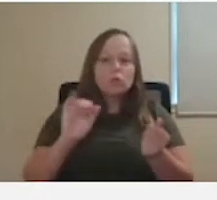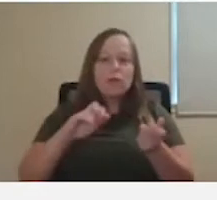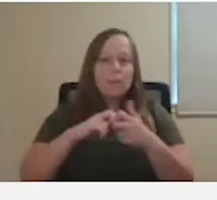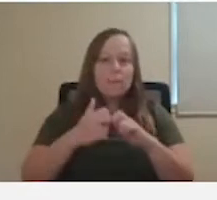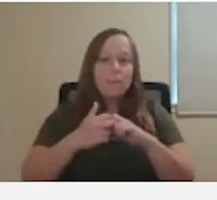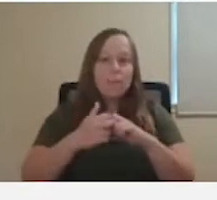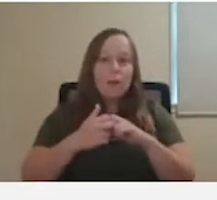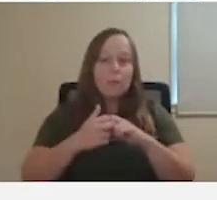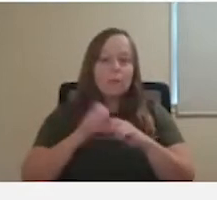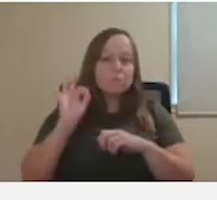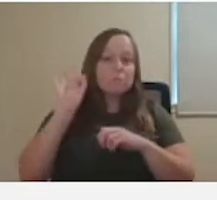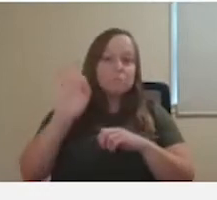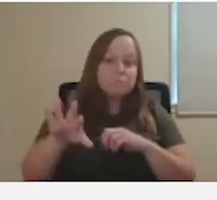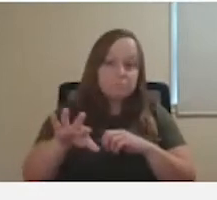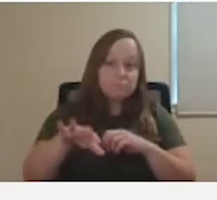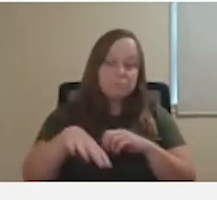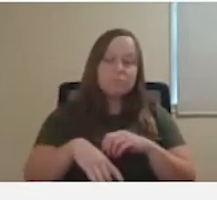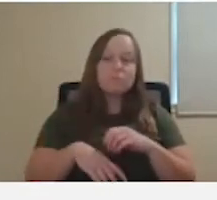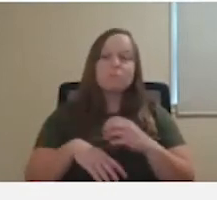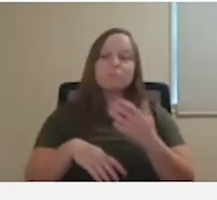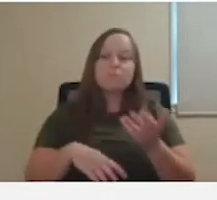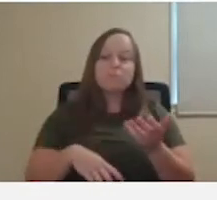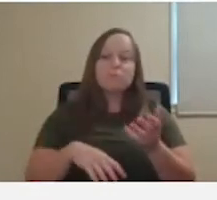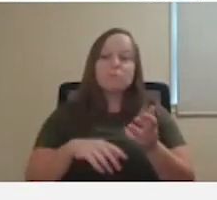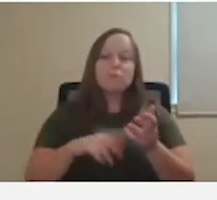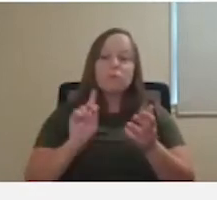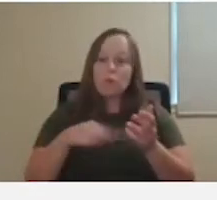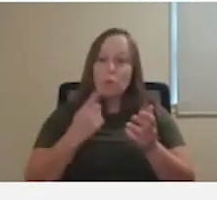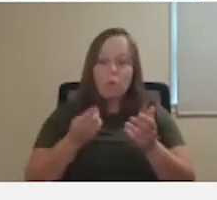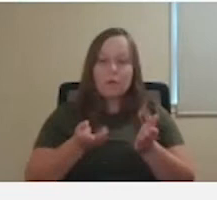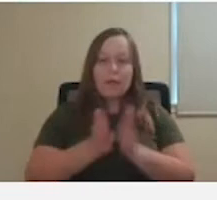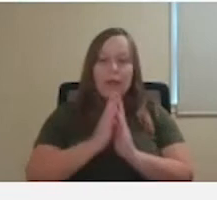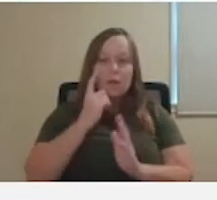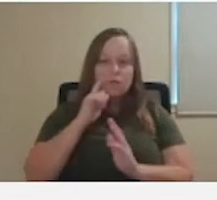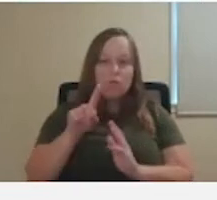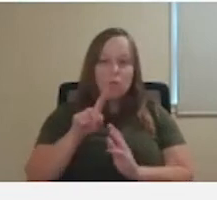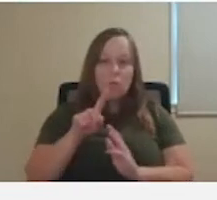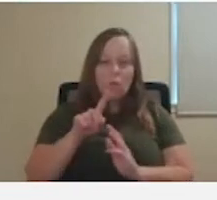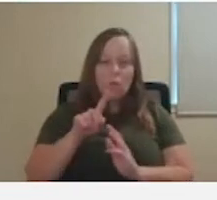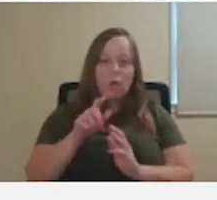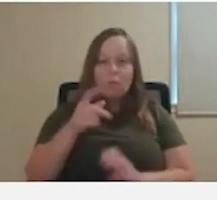I'm just going to throw this in here-- is you can always ask for a provisional ballot.